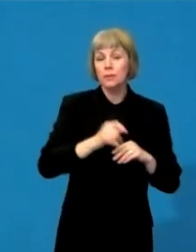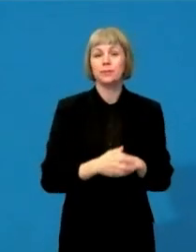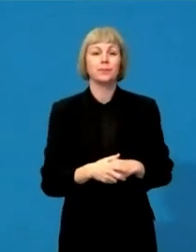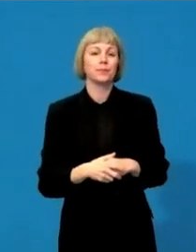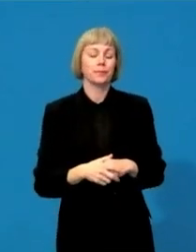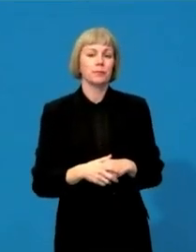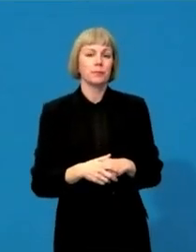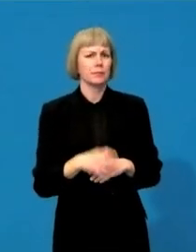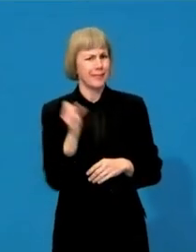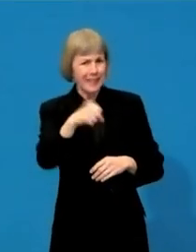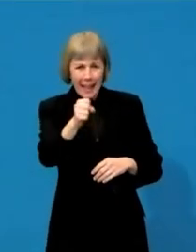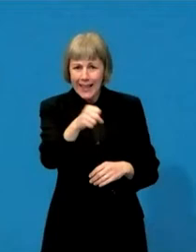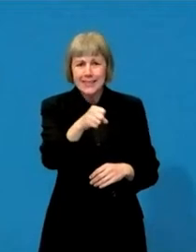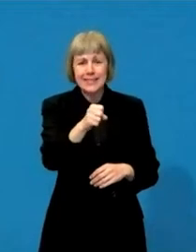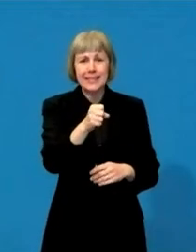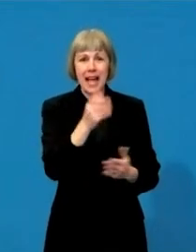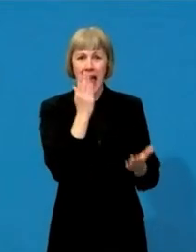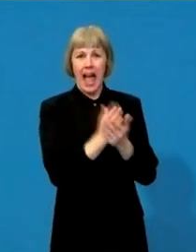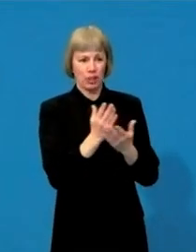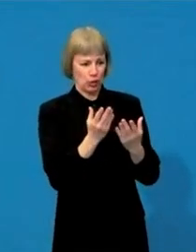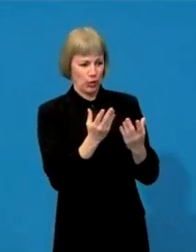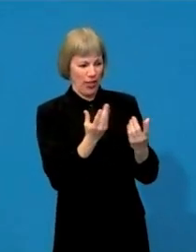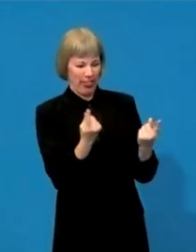Yes. A physical anything, actually, in Fitzroy Crossing.